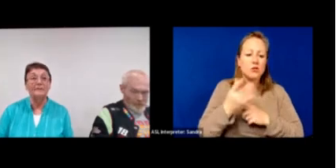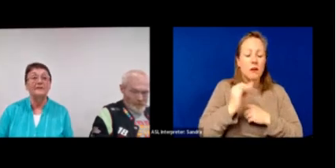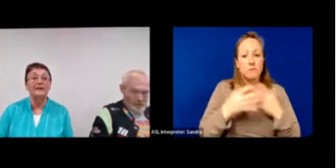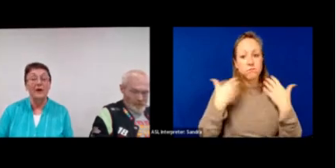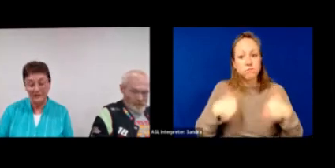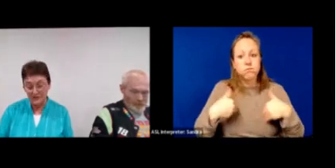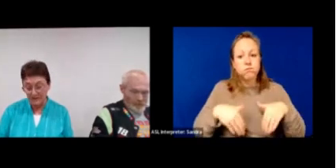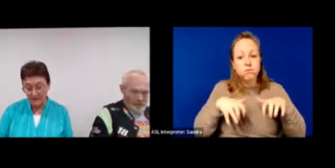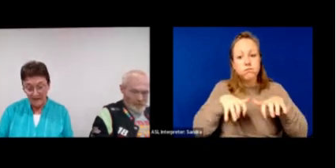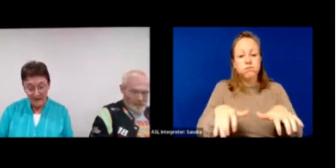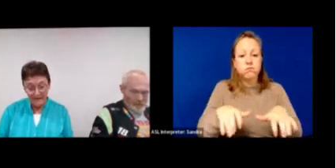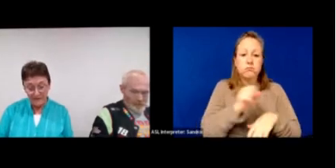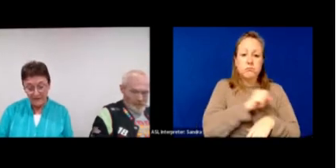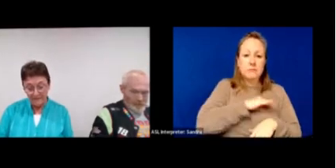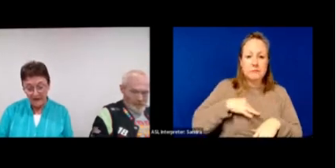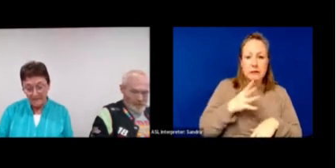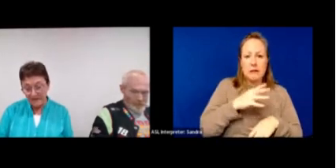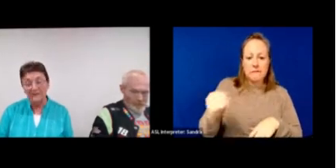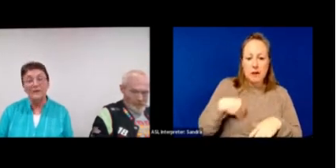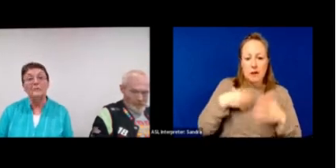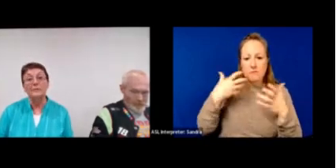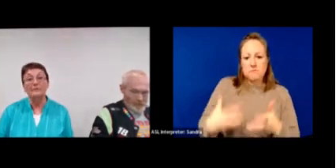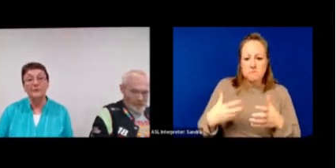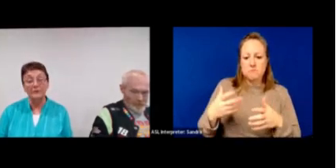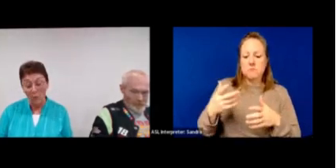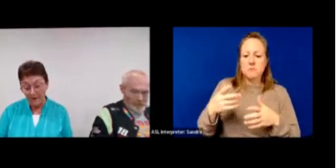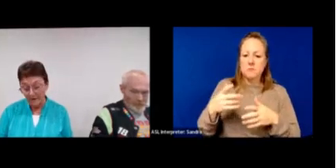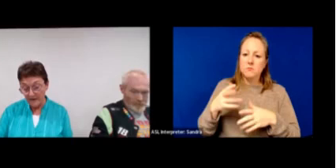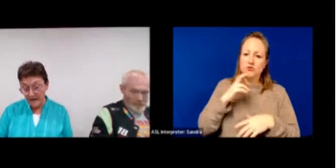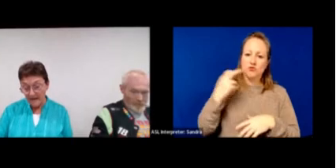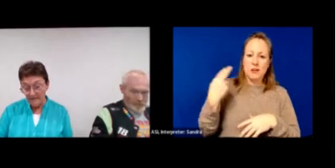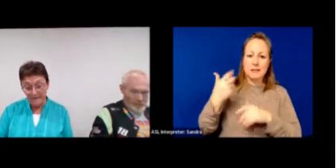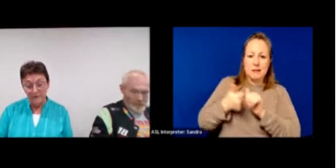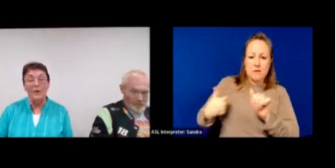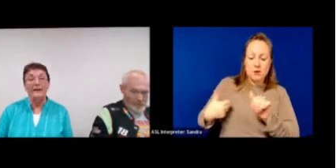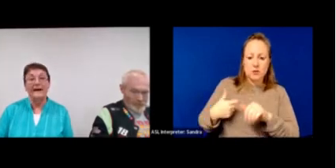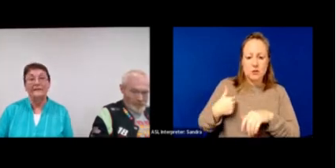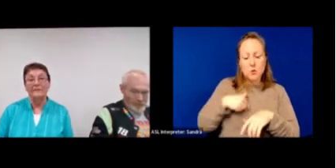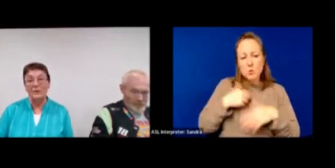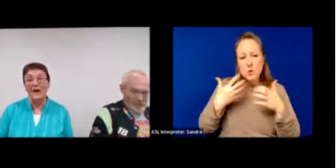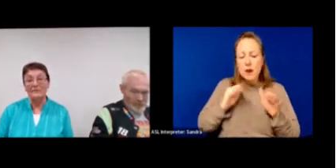enabling technology initiative, Tennessee hoped to put a foot in the water and feel a way out of